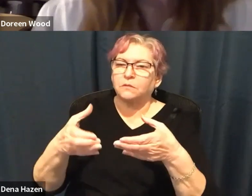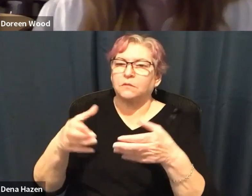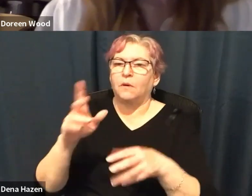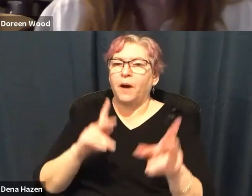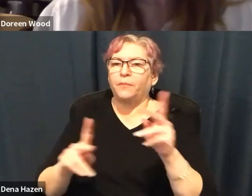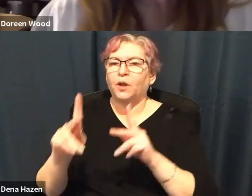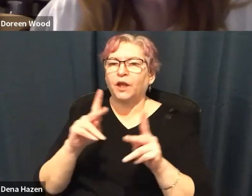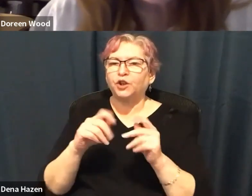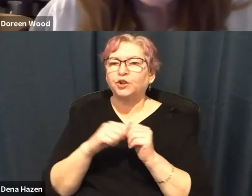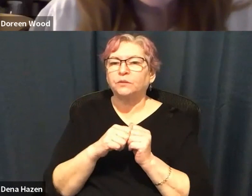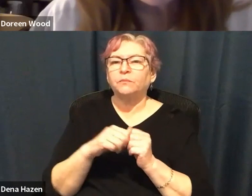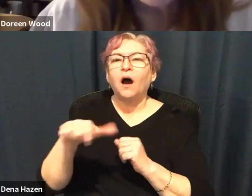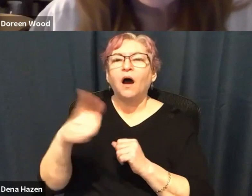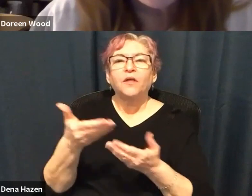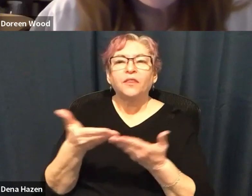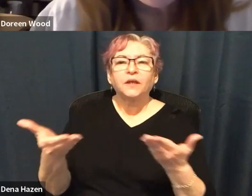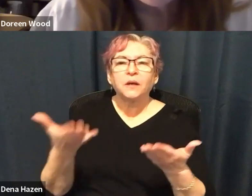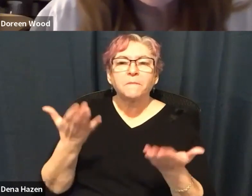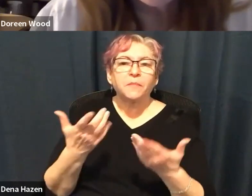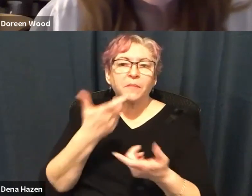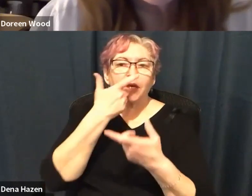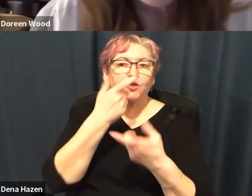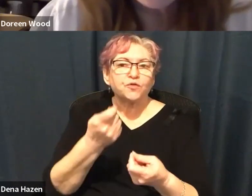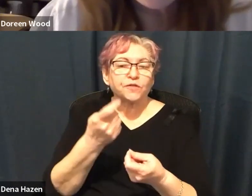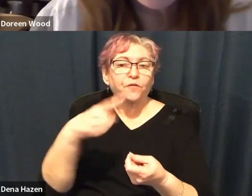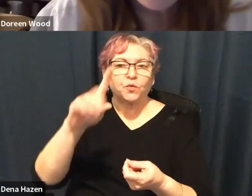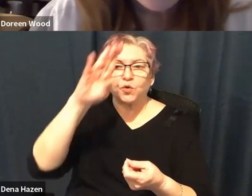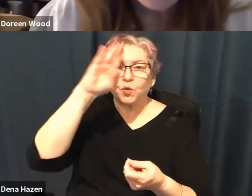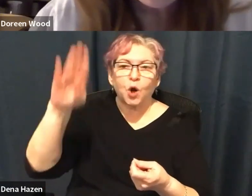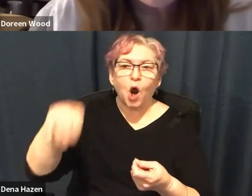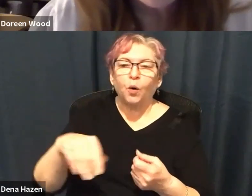Other things that might be of interest to know is the age.